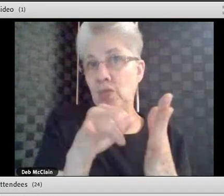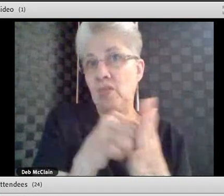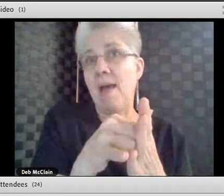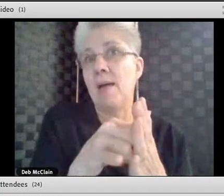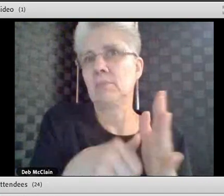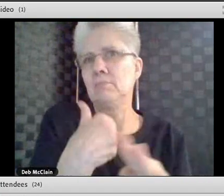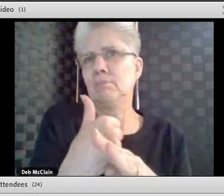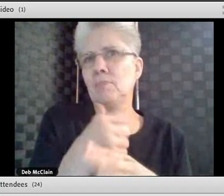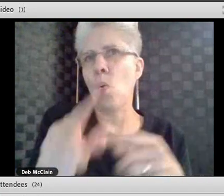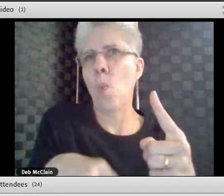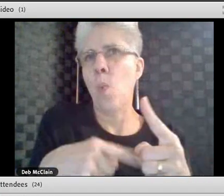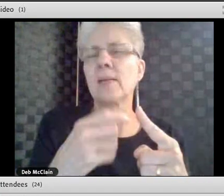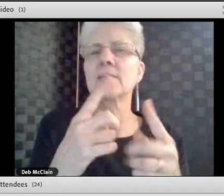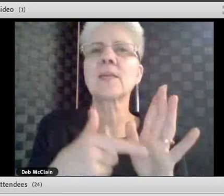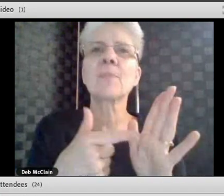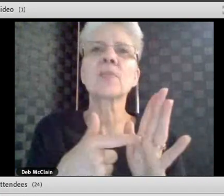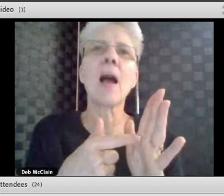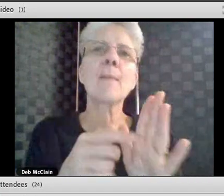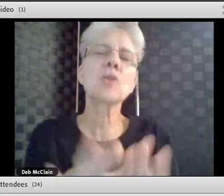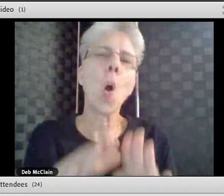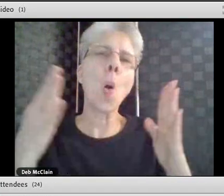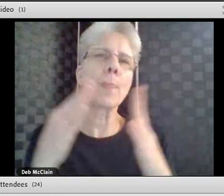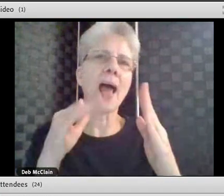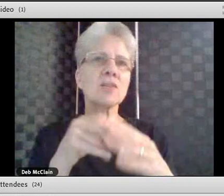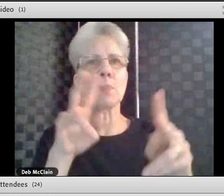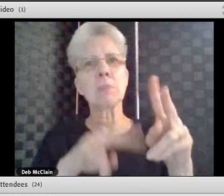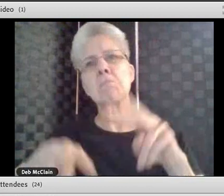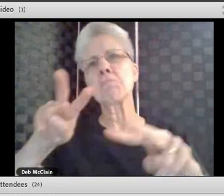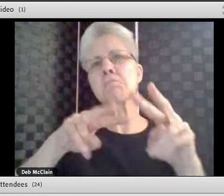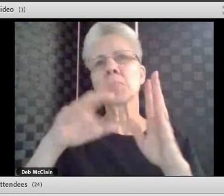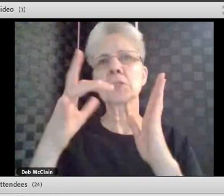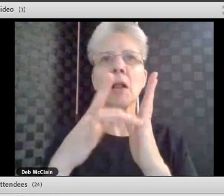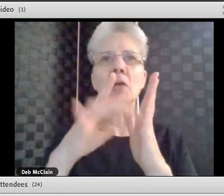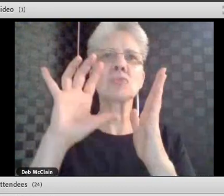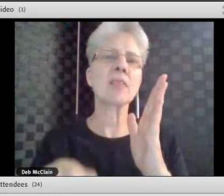and think about when you want to do this. Like I said, sometimes an open house for people